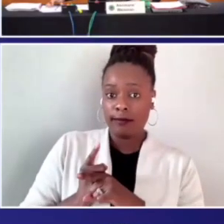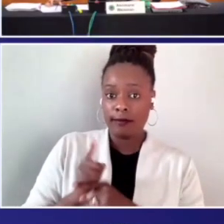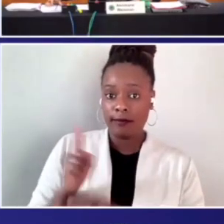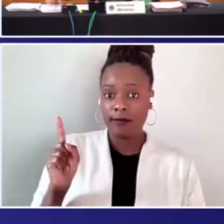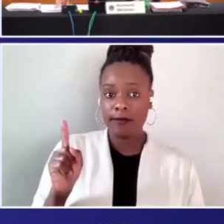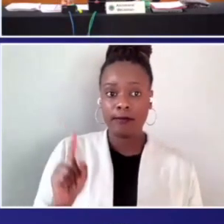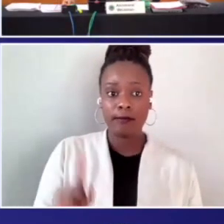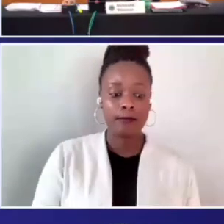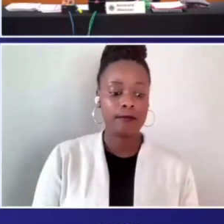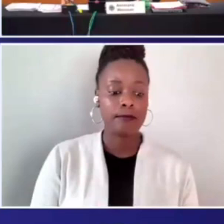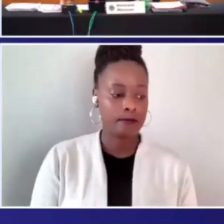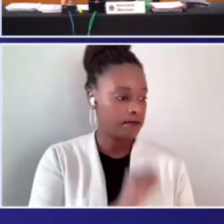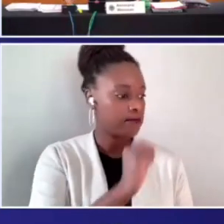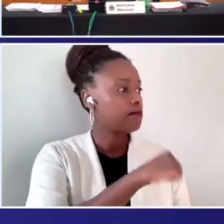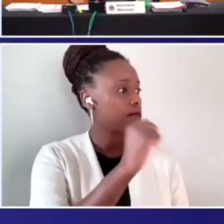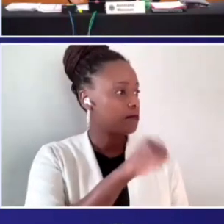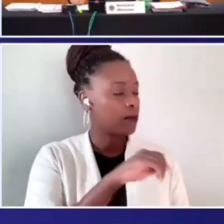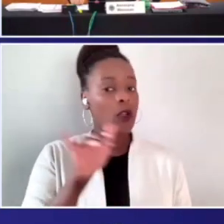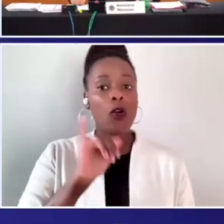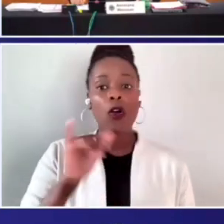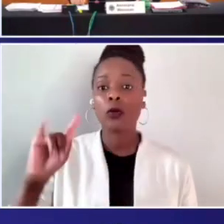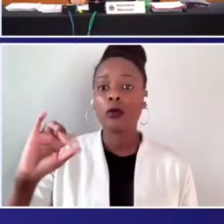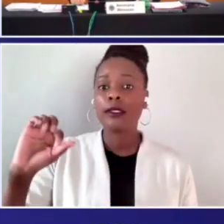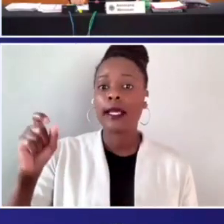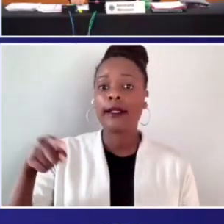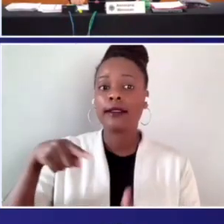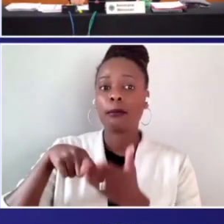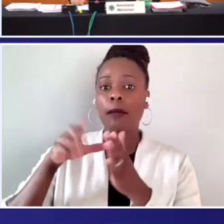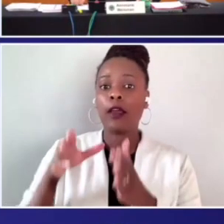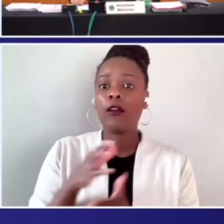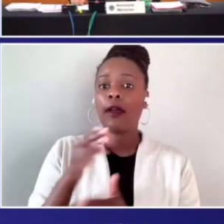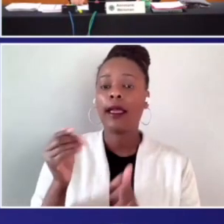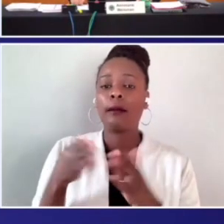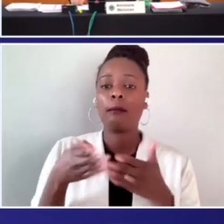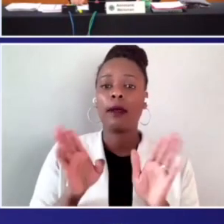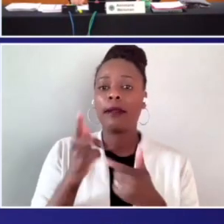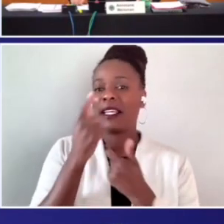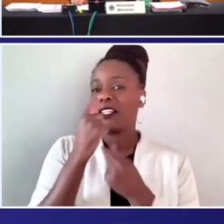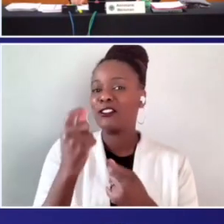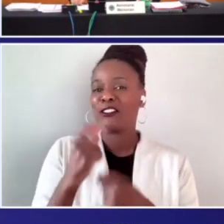That's correct. And the taxpayer and public interest, just to be clear.